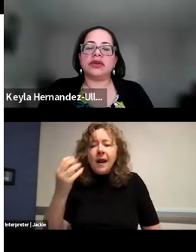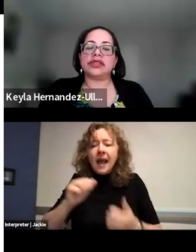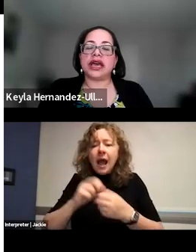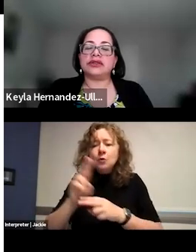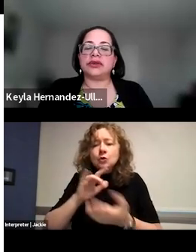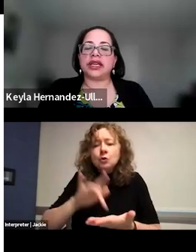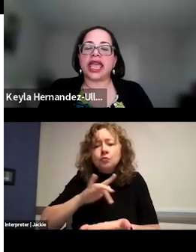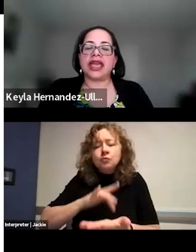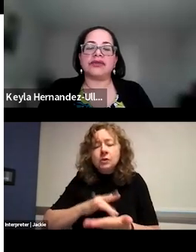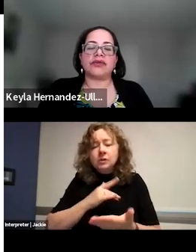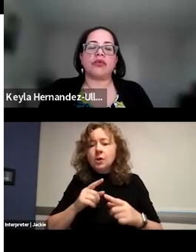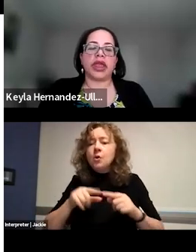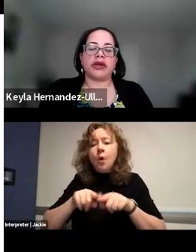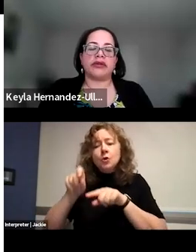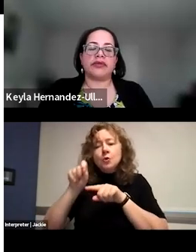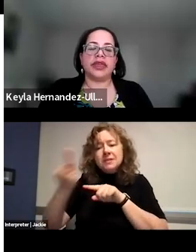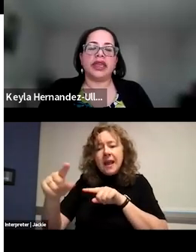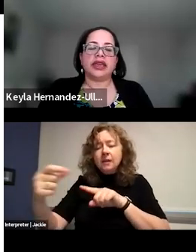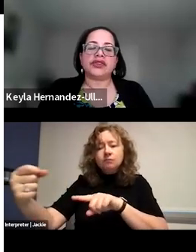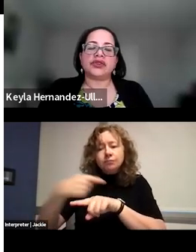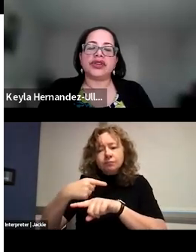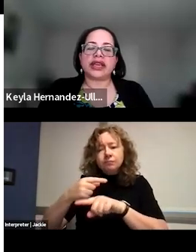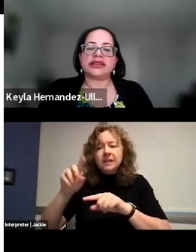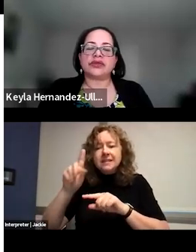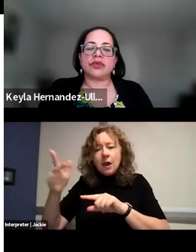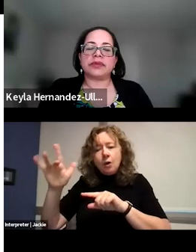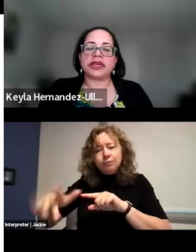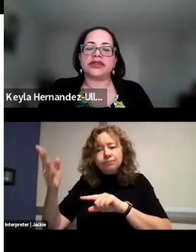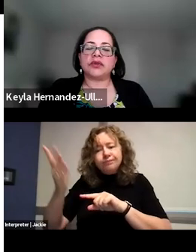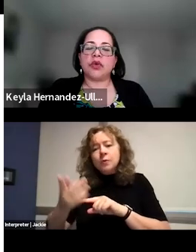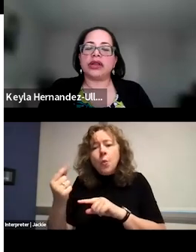Keyla Hernandez-Ulloa: Ask them what they are sending and receiving or downloading, and from where.